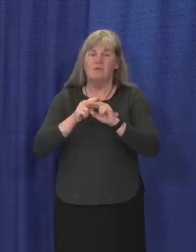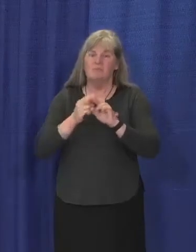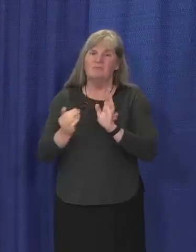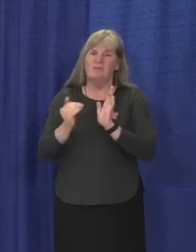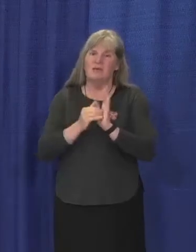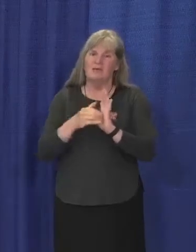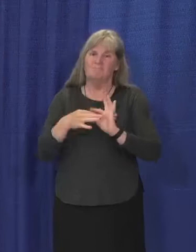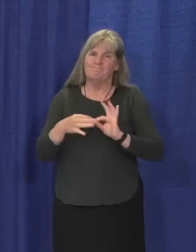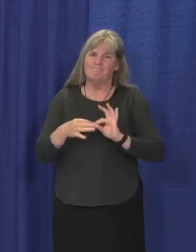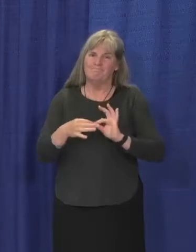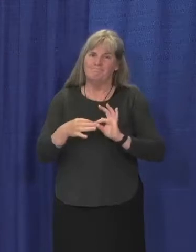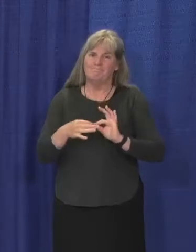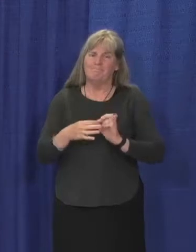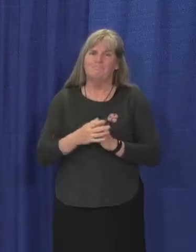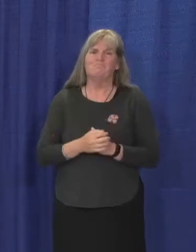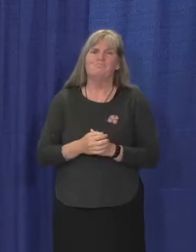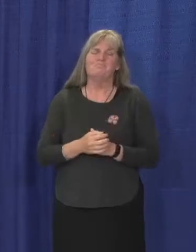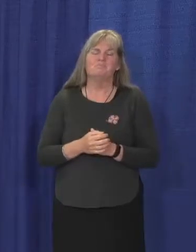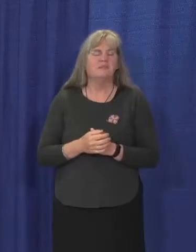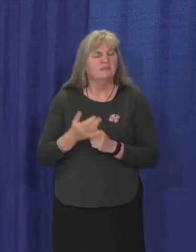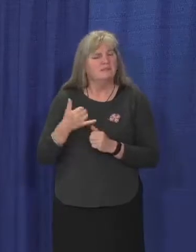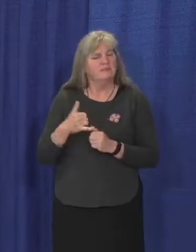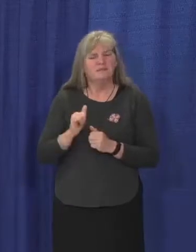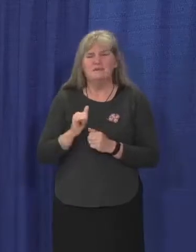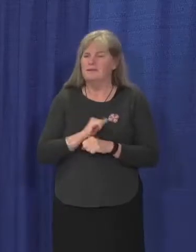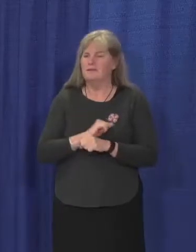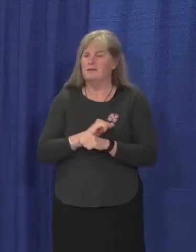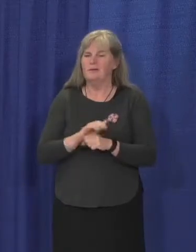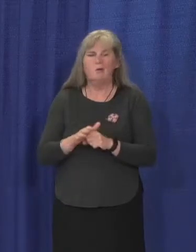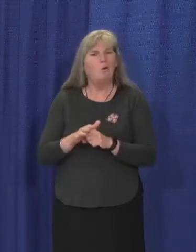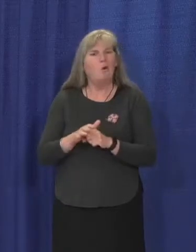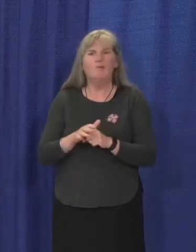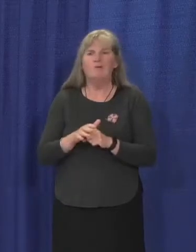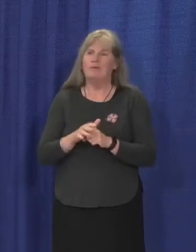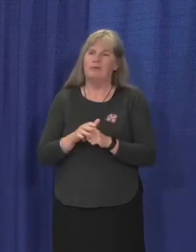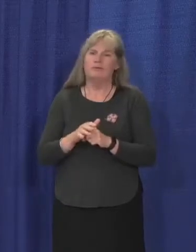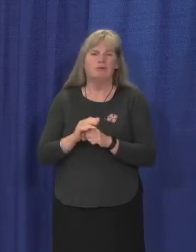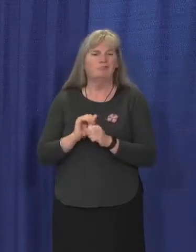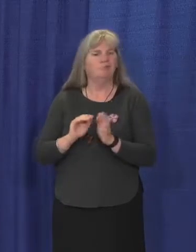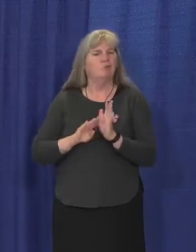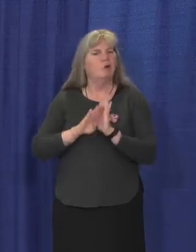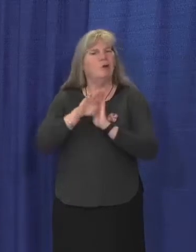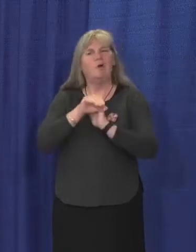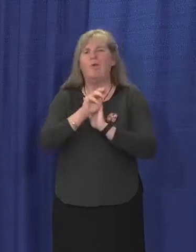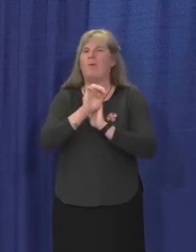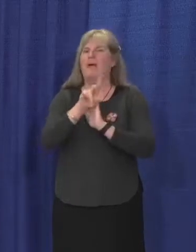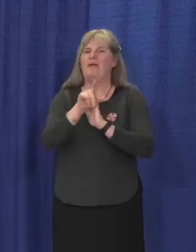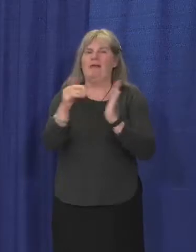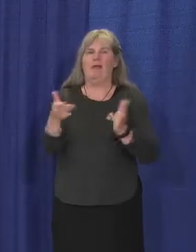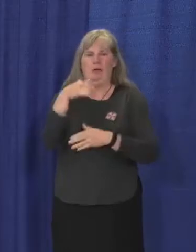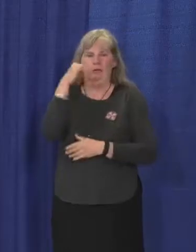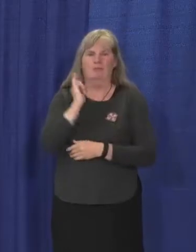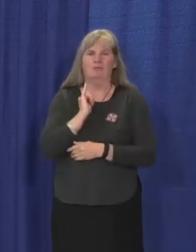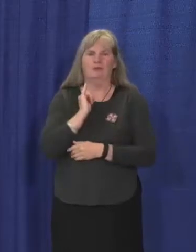virus spread it bears repeating. We are still in the middle of the first true wave of COVID-19